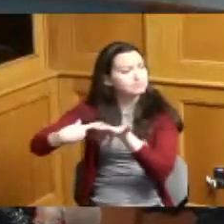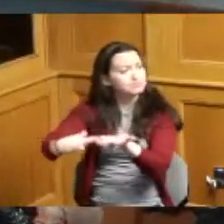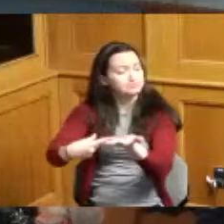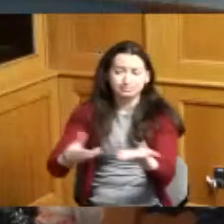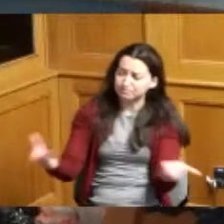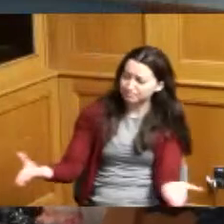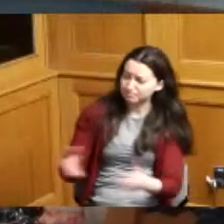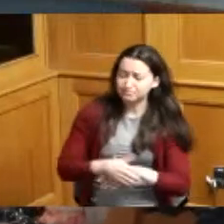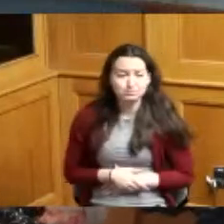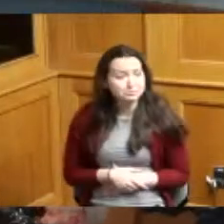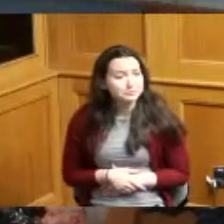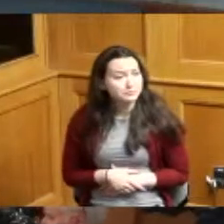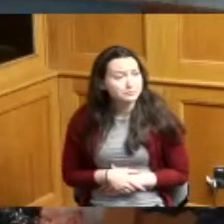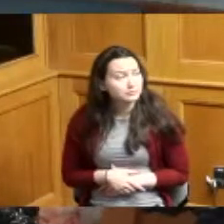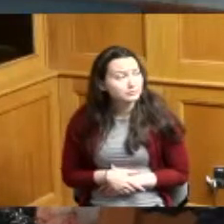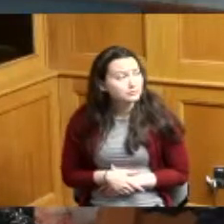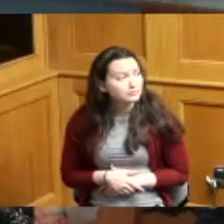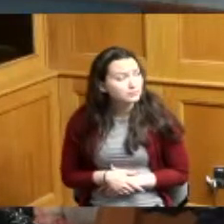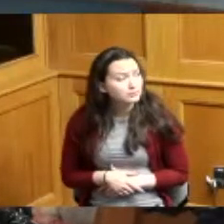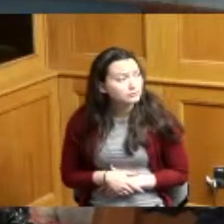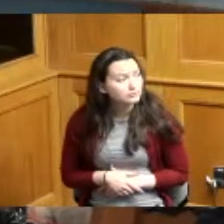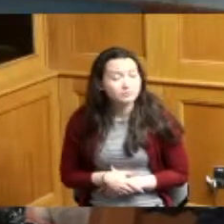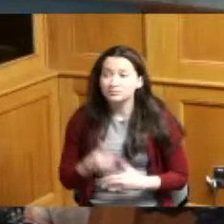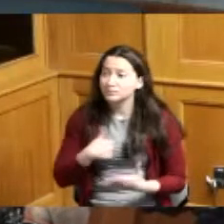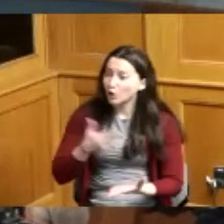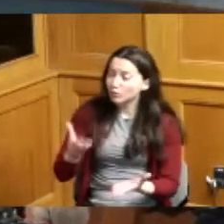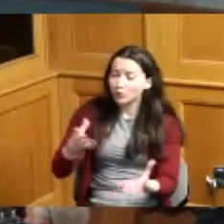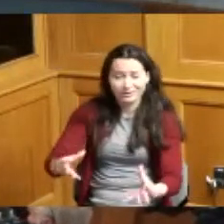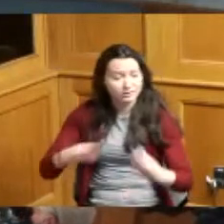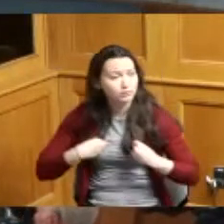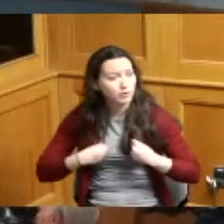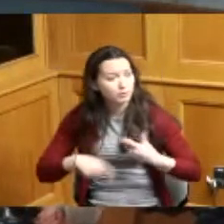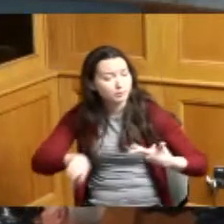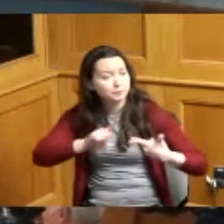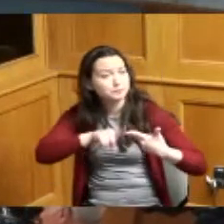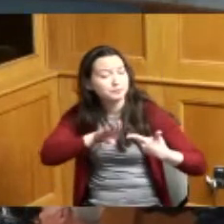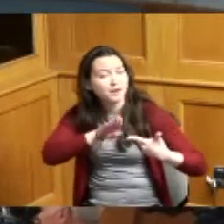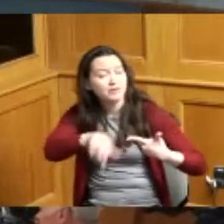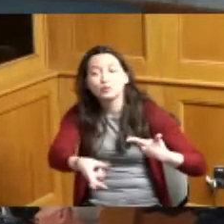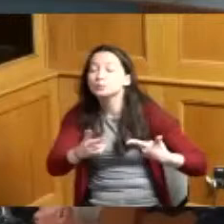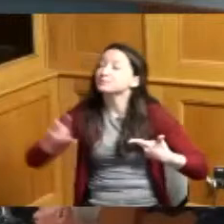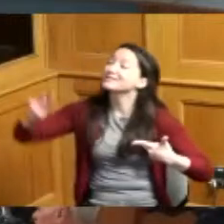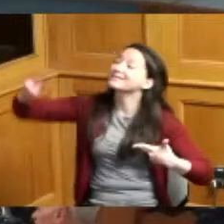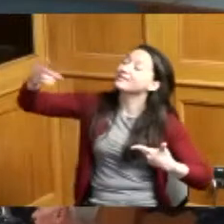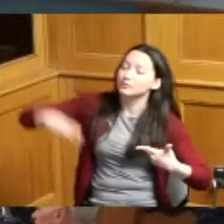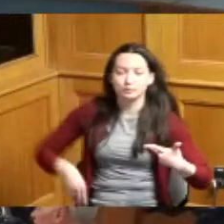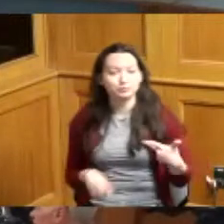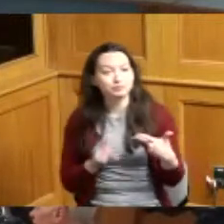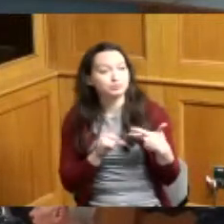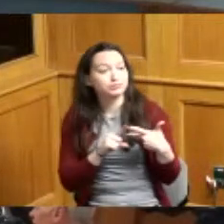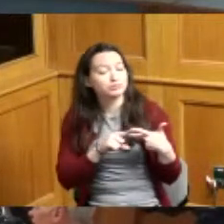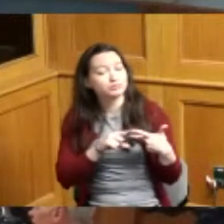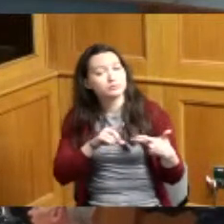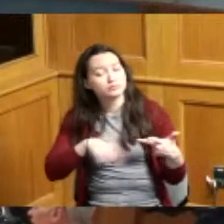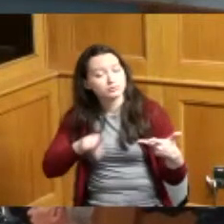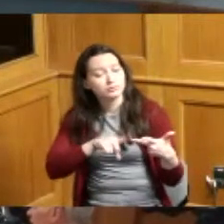President make a motion to adopt by leave 2. second Commissioner Summerow Dumas yes